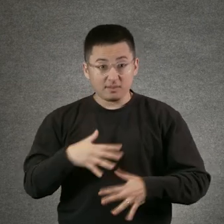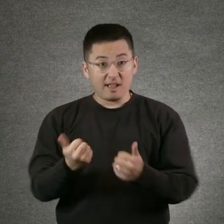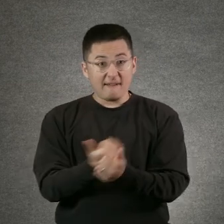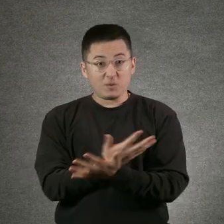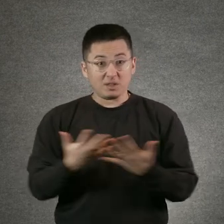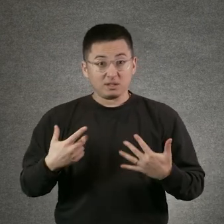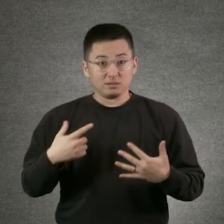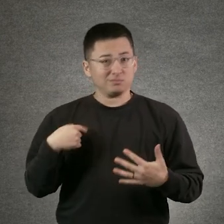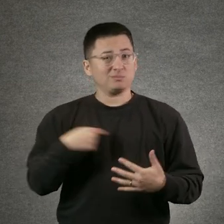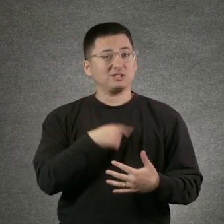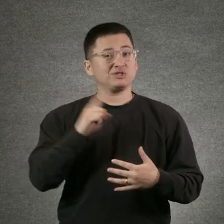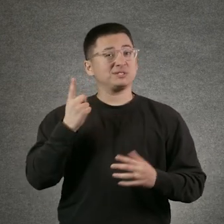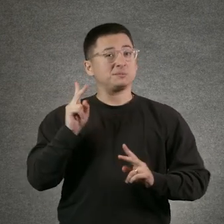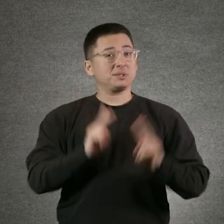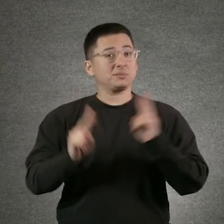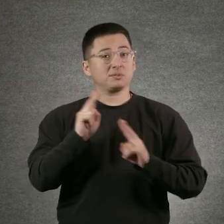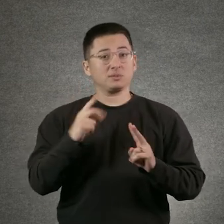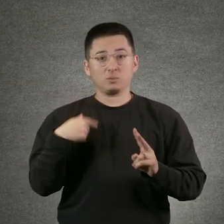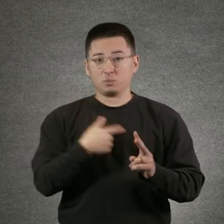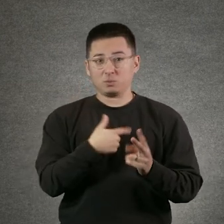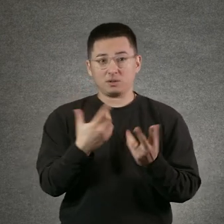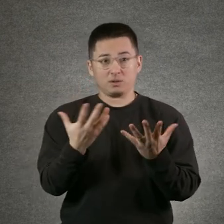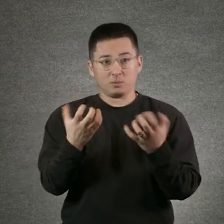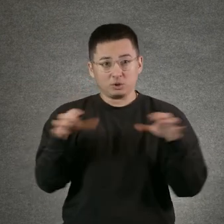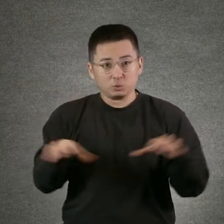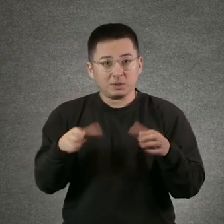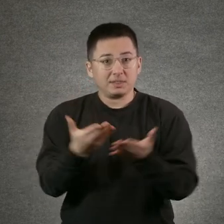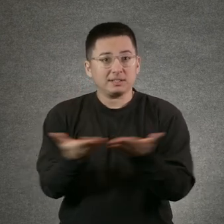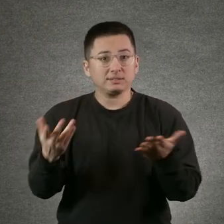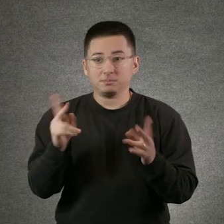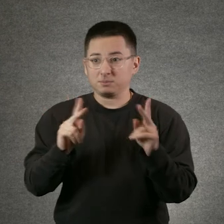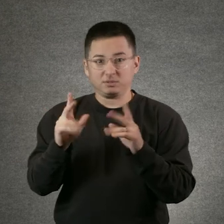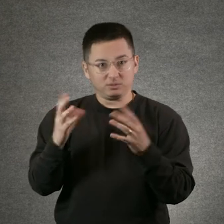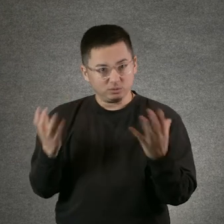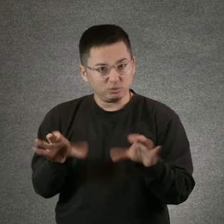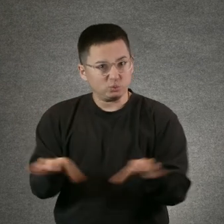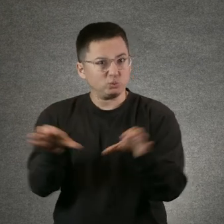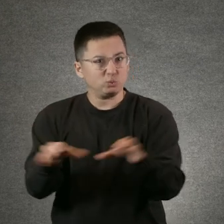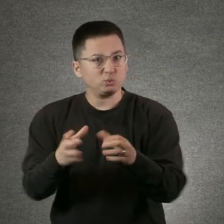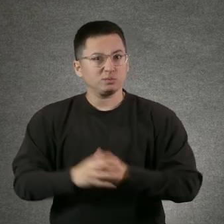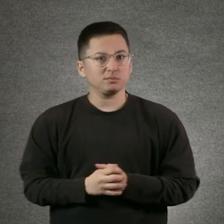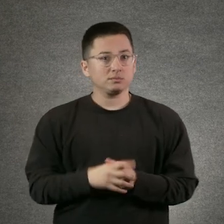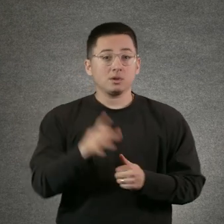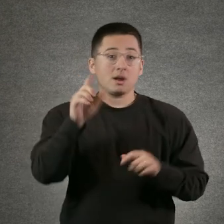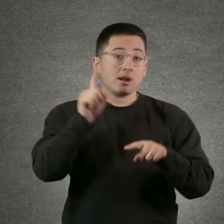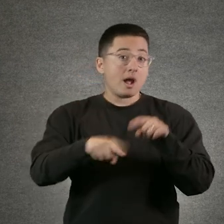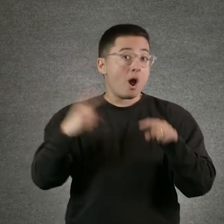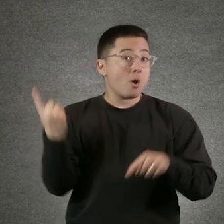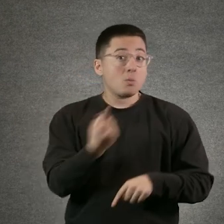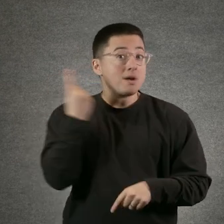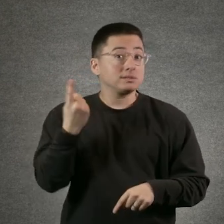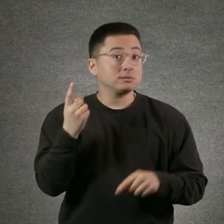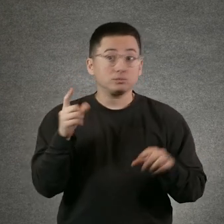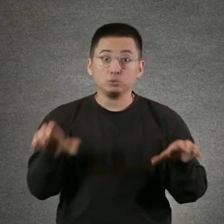we're just people that want to do things that people get to do. You can't always do, but you can always try.